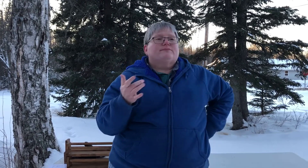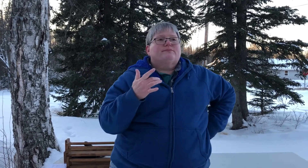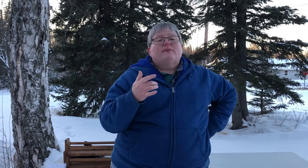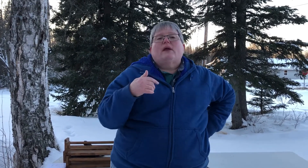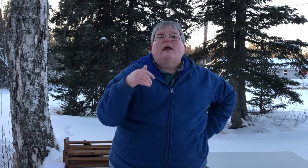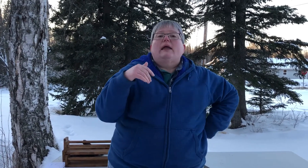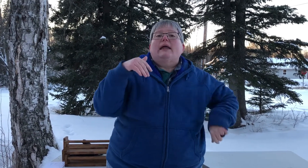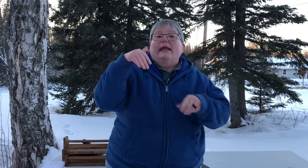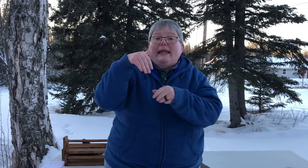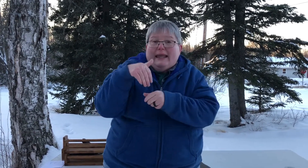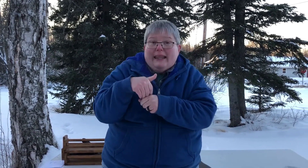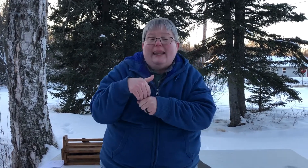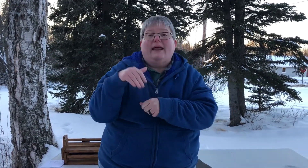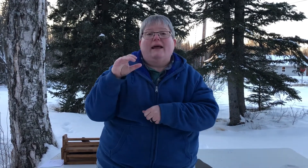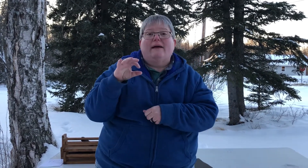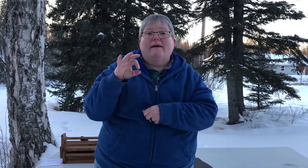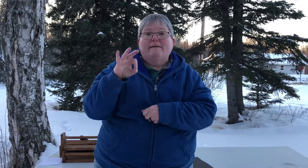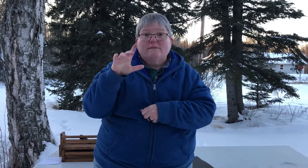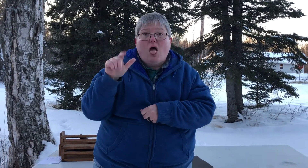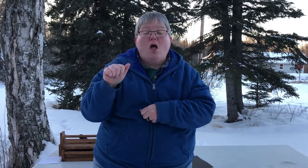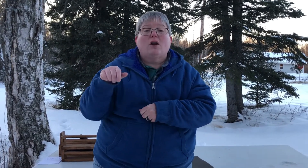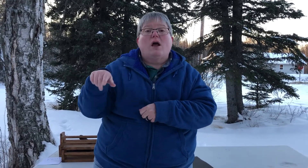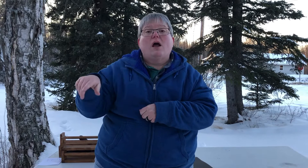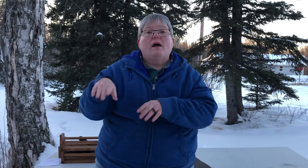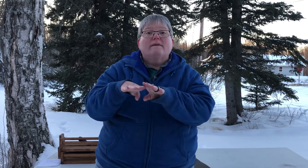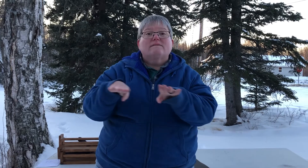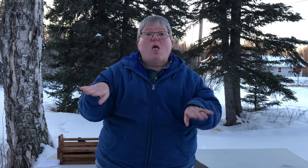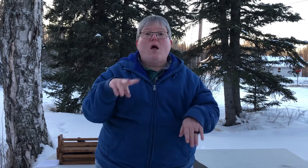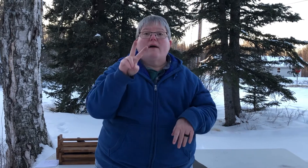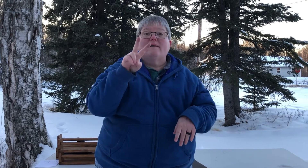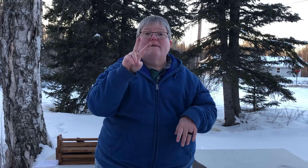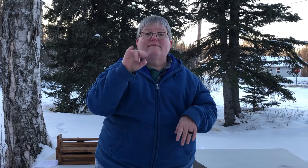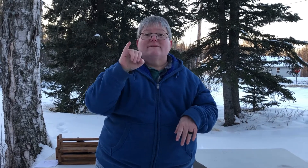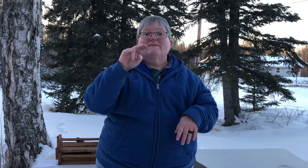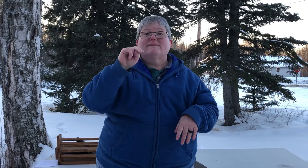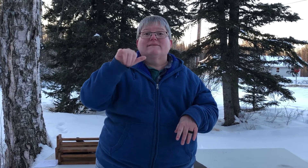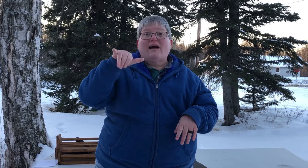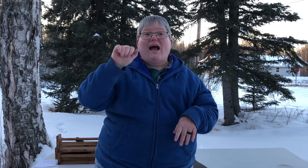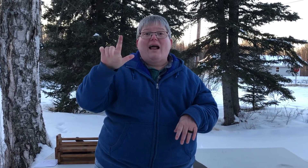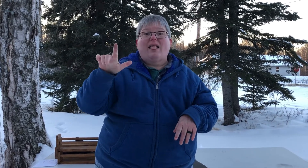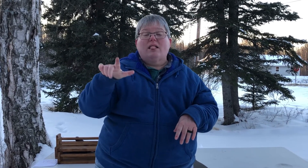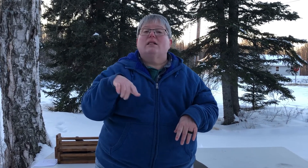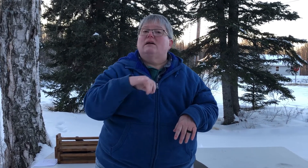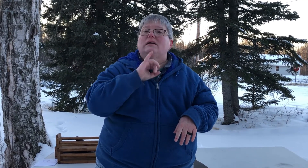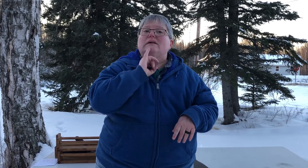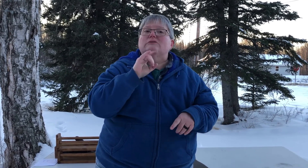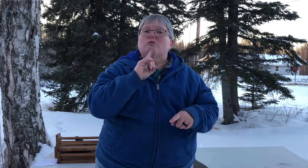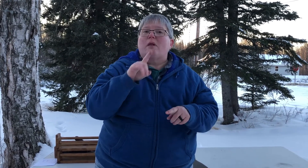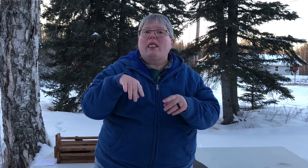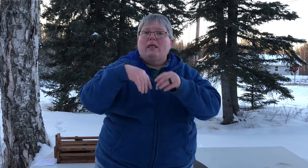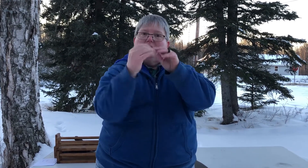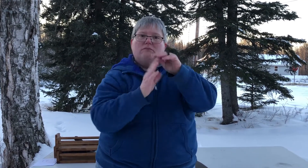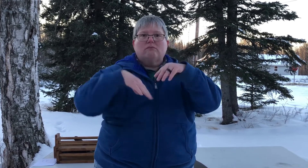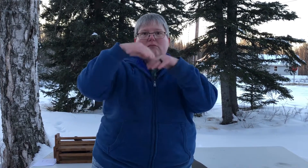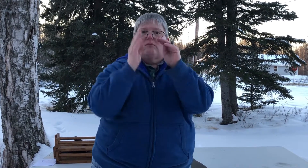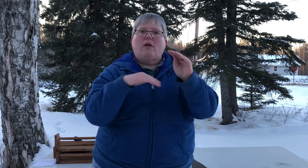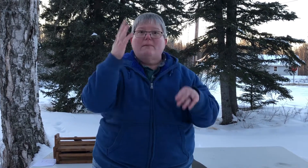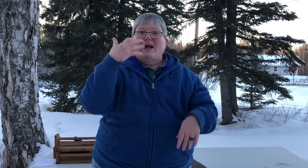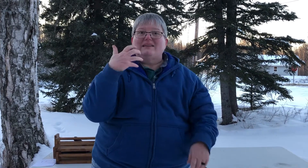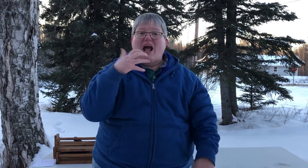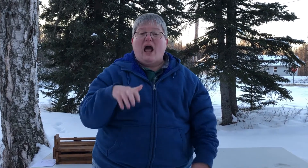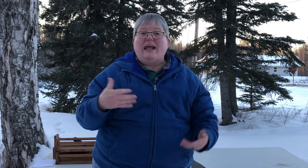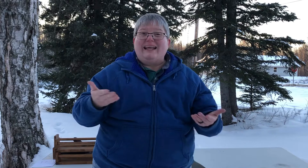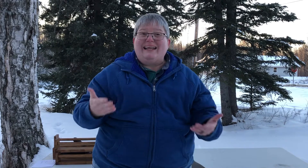no, not Florida... in Florida the flooring for vinyl is really pliable because it's hot.